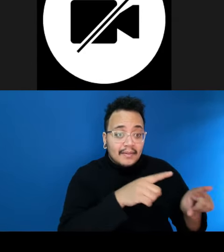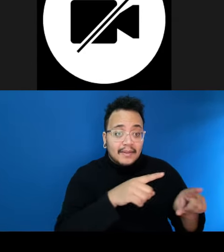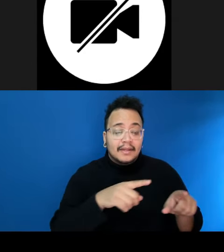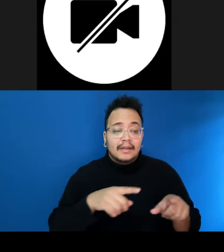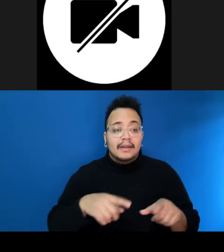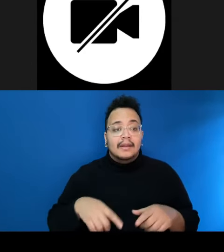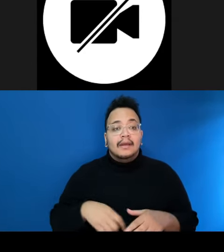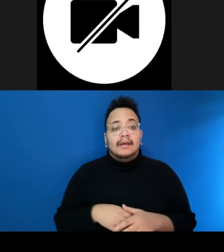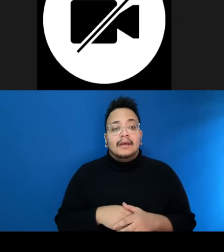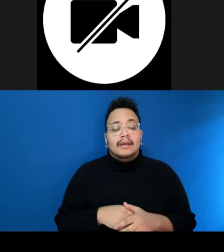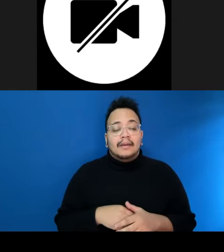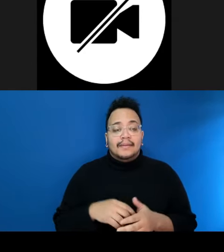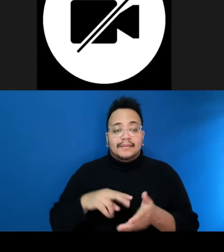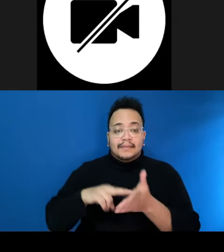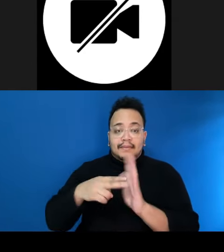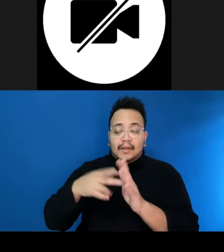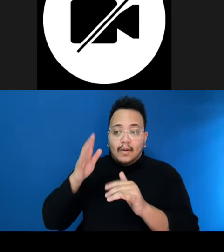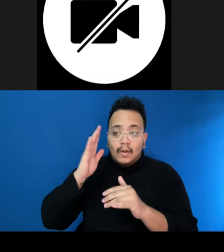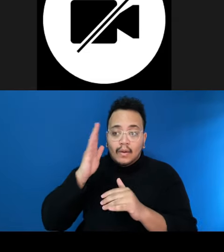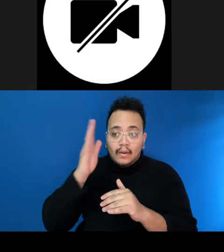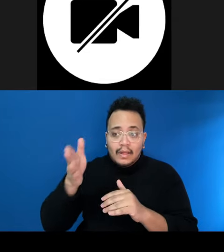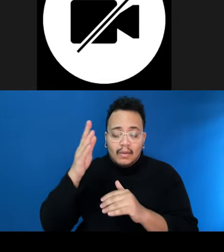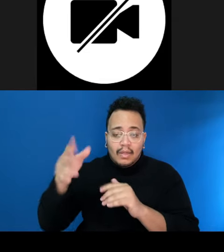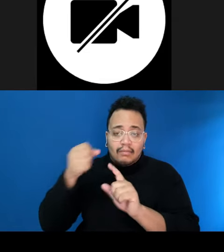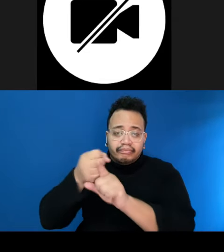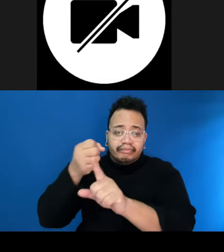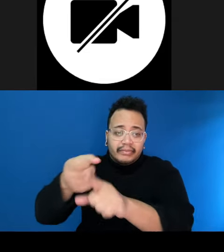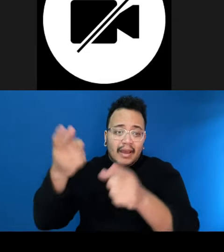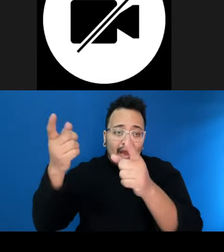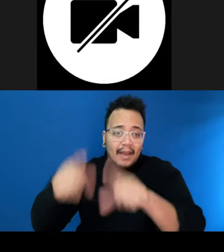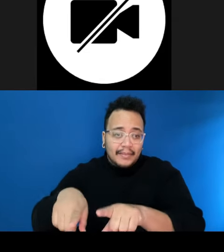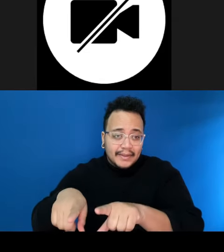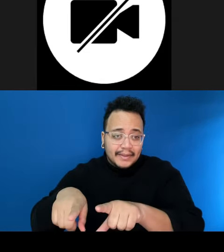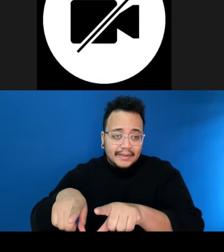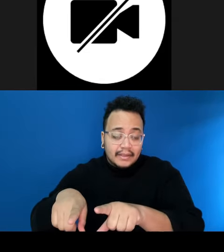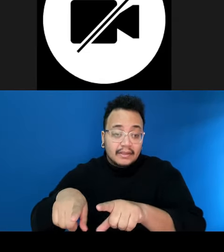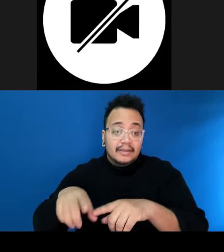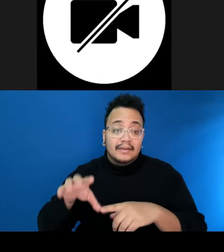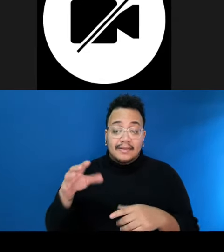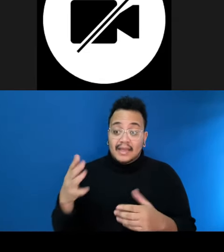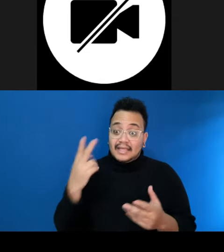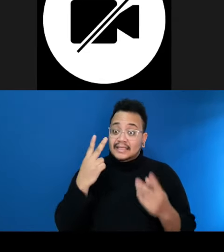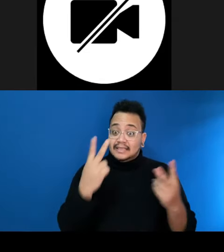and a person's decision that the incident is related to that person's minority status.